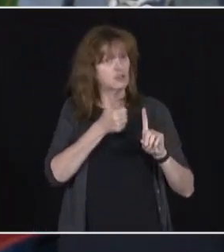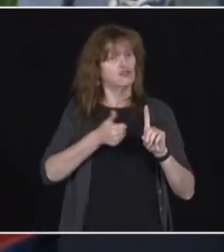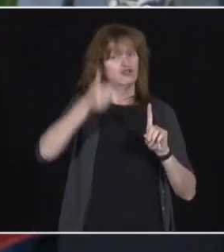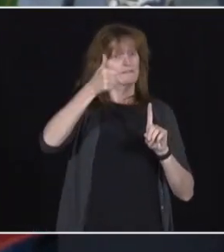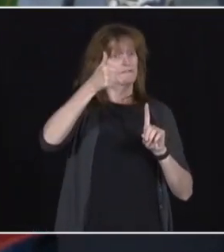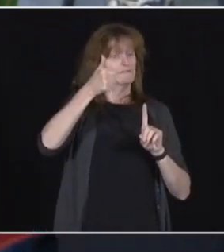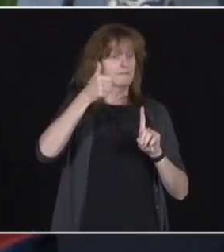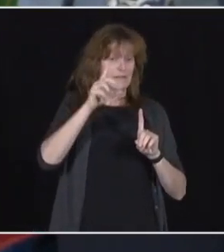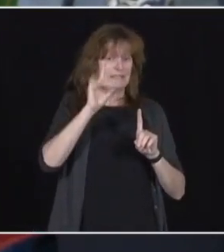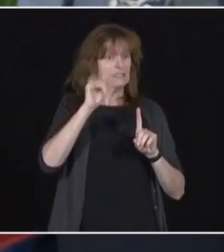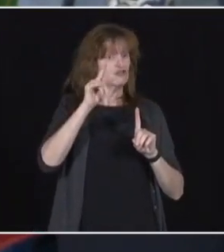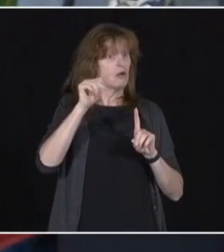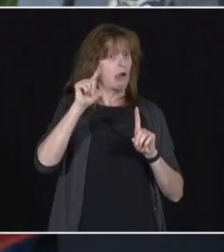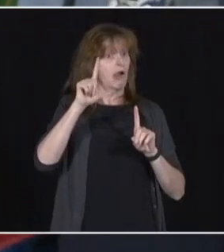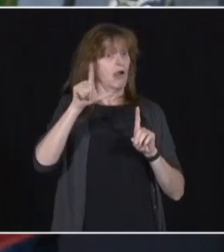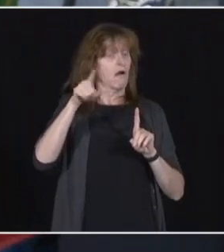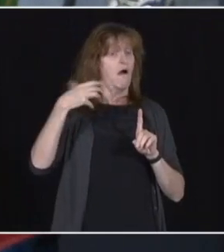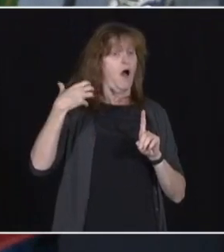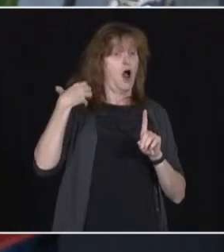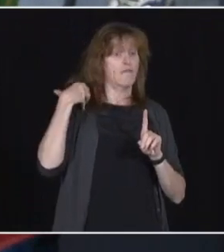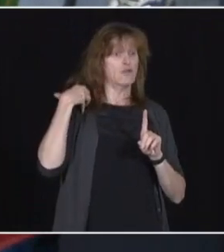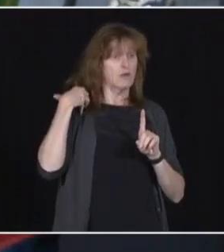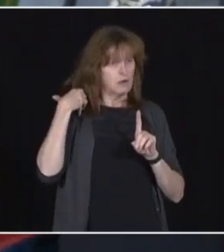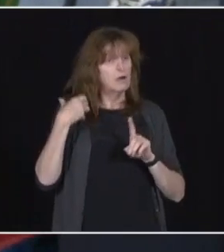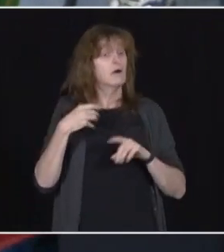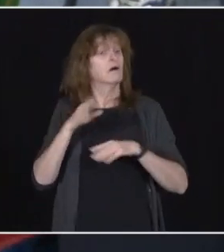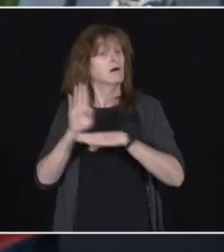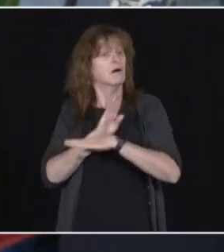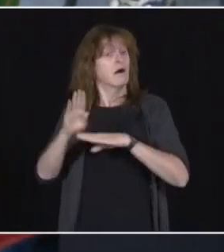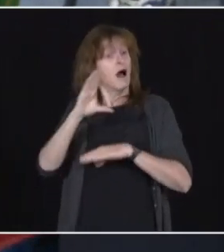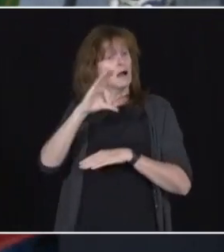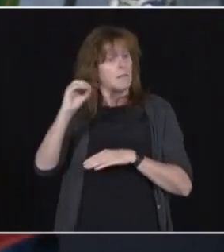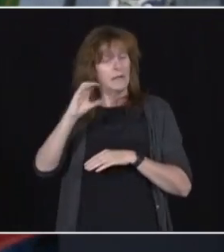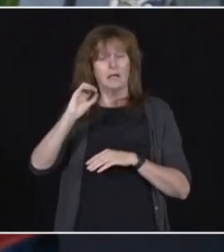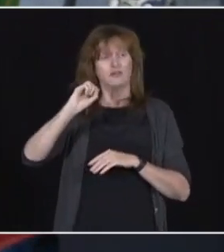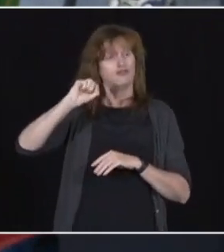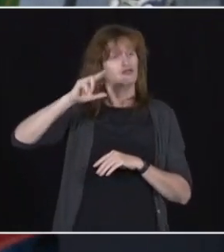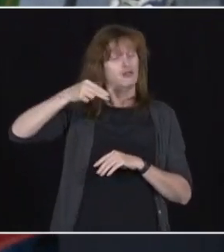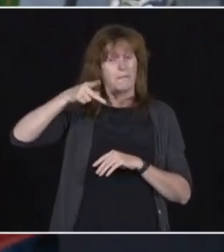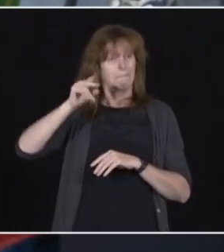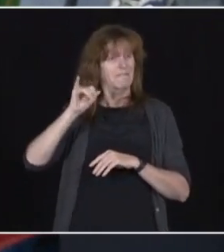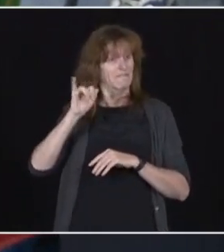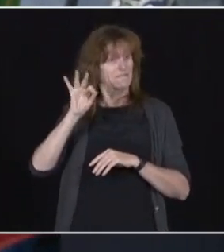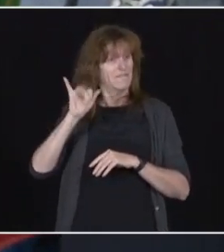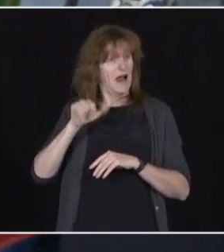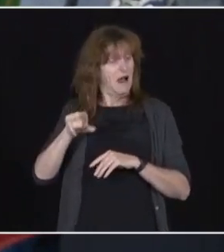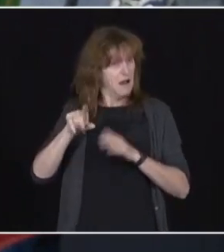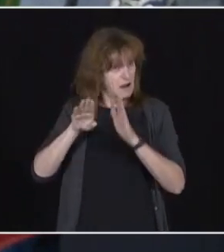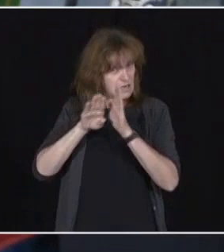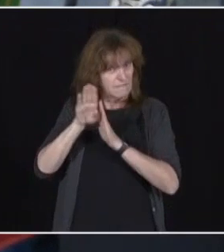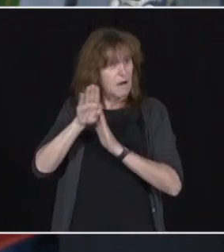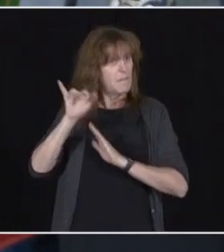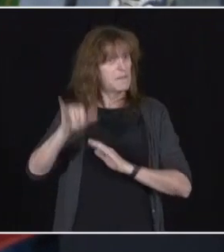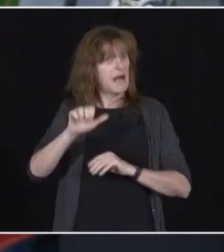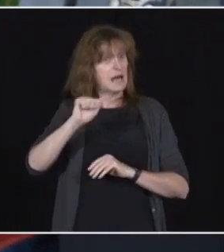who developed this state of the art technology right here in Ontario.